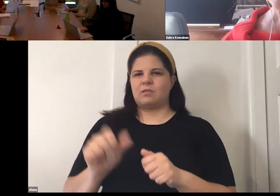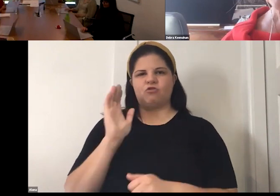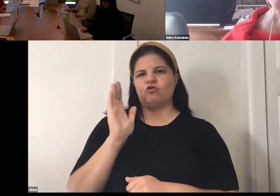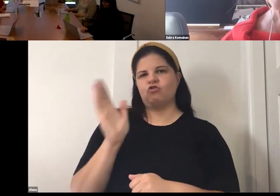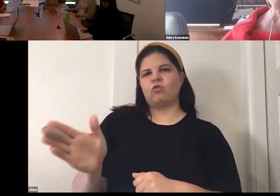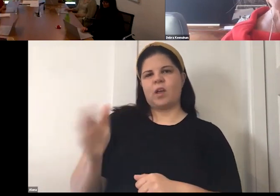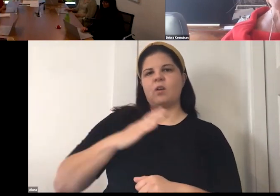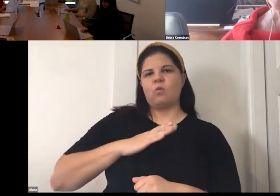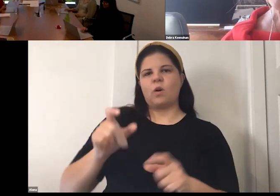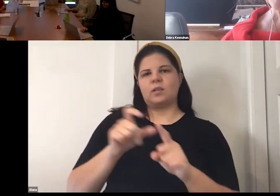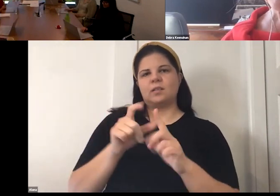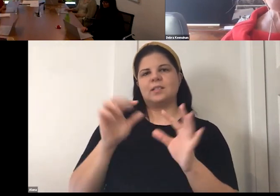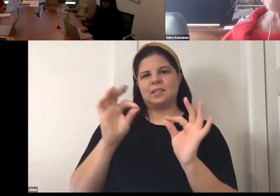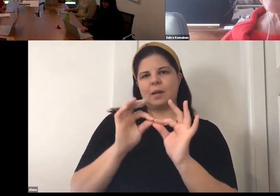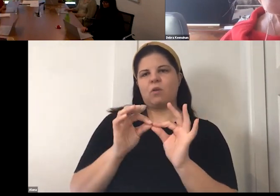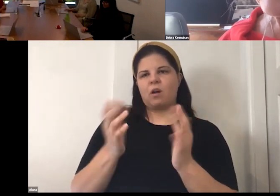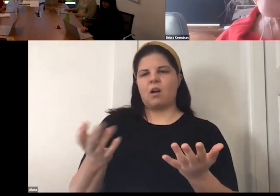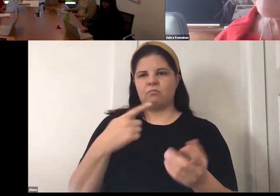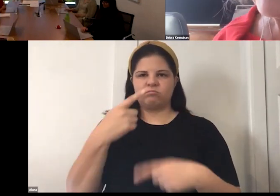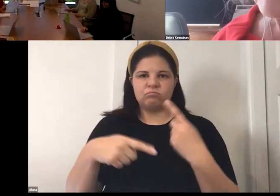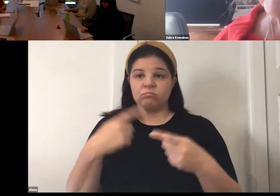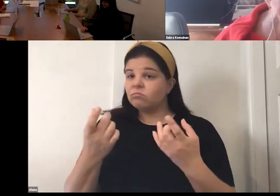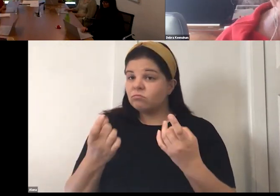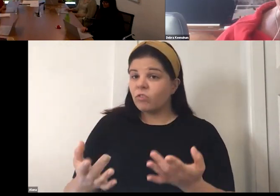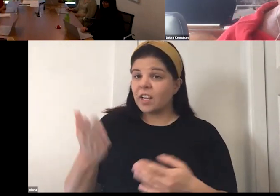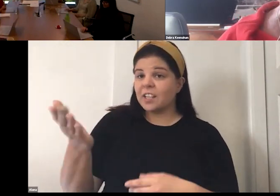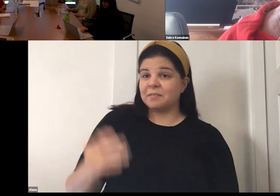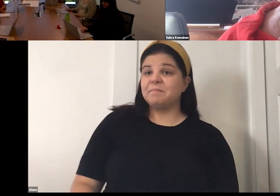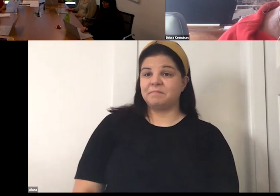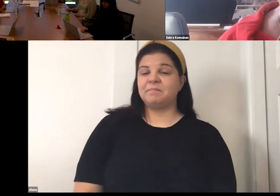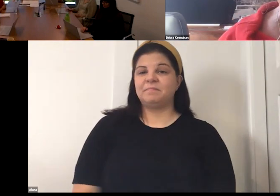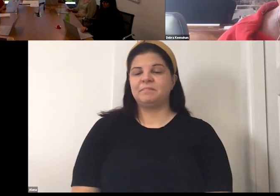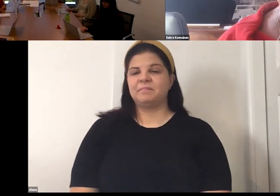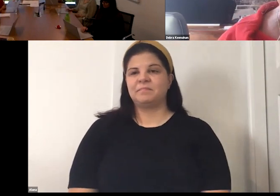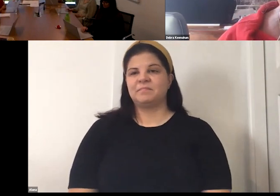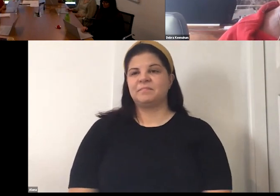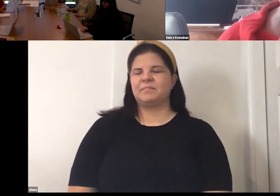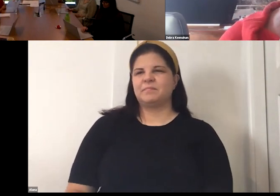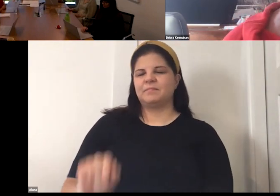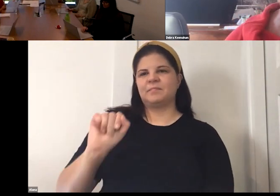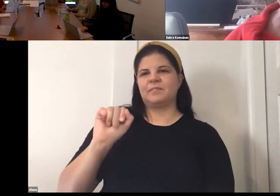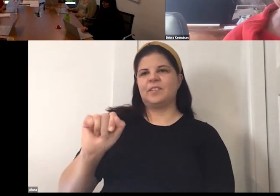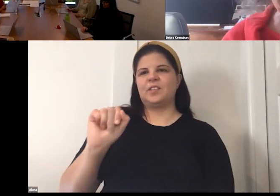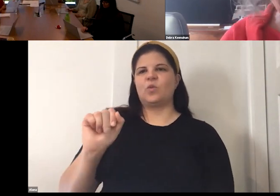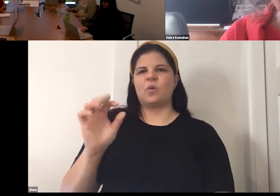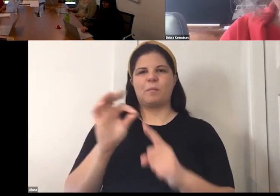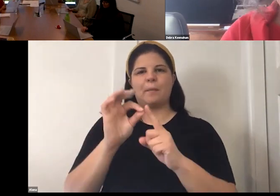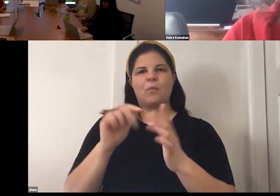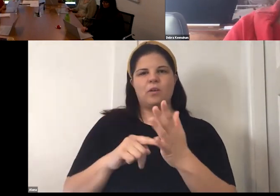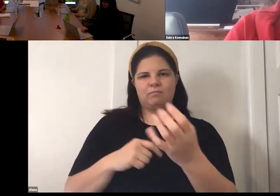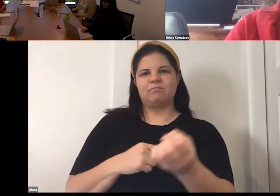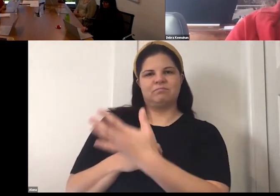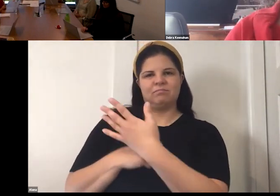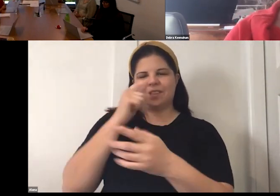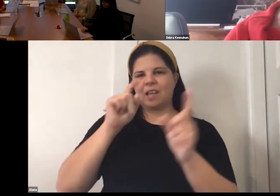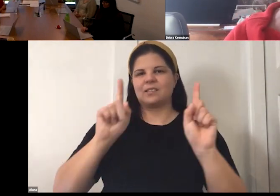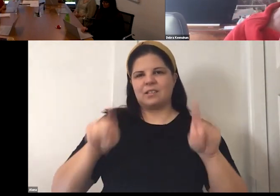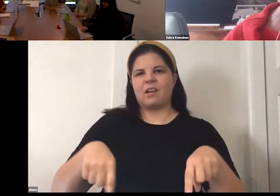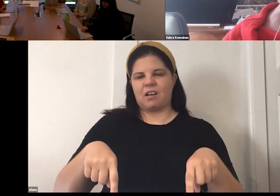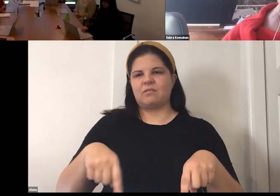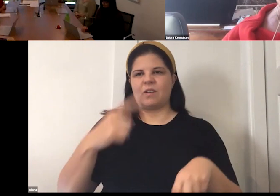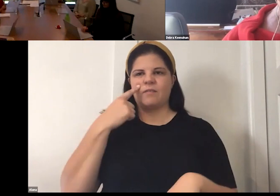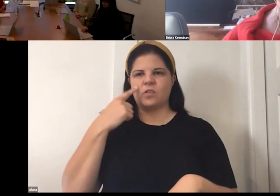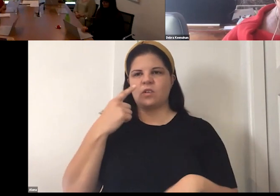Deb, if you are ready to go with your PowerPoint presentation, which we will - Deb will audio